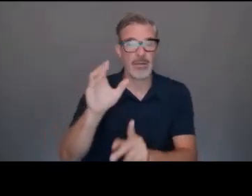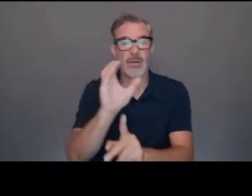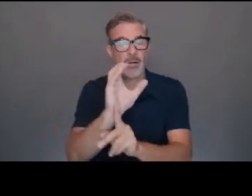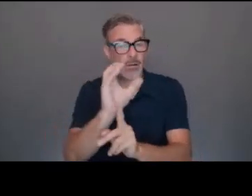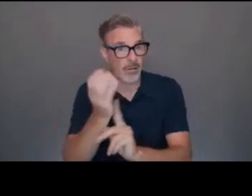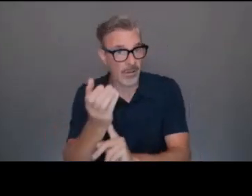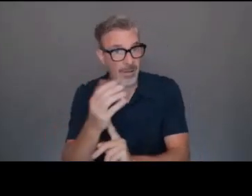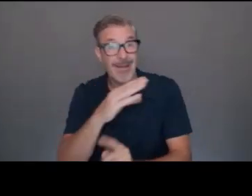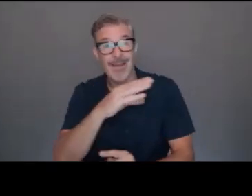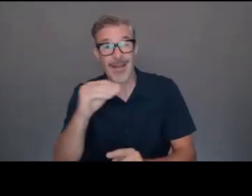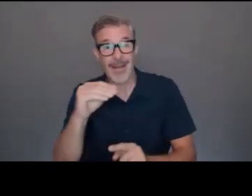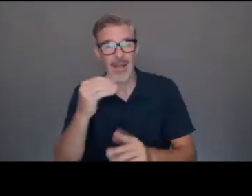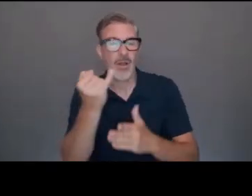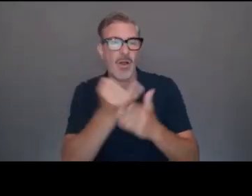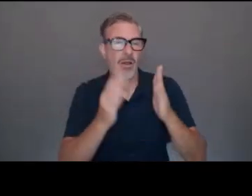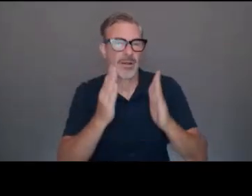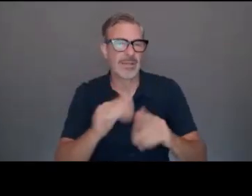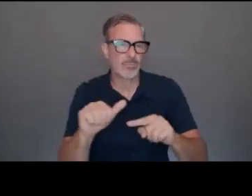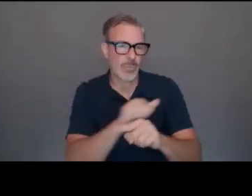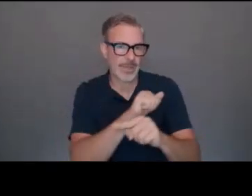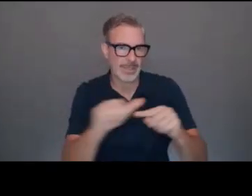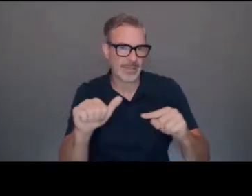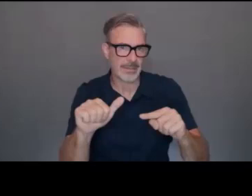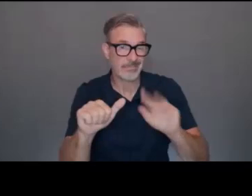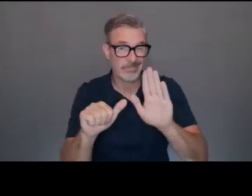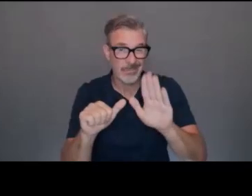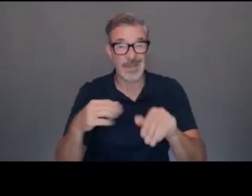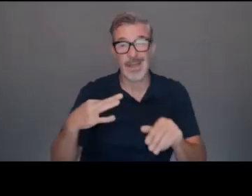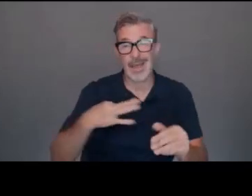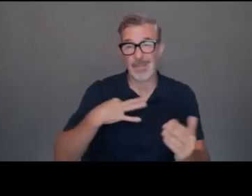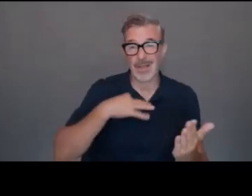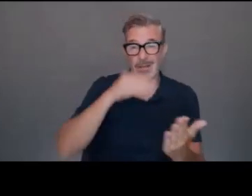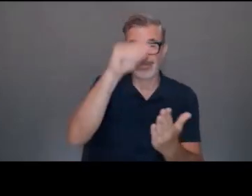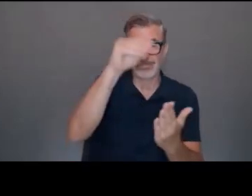So, your application must satisfy this criterion in order to receive funding,